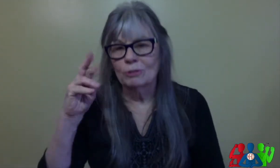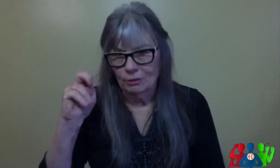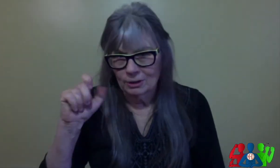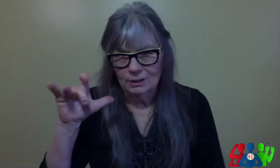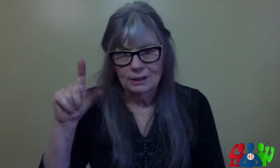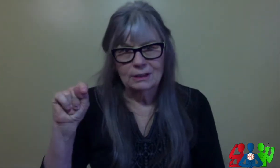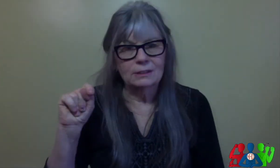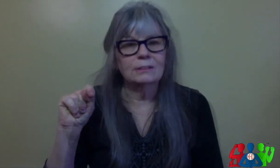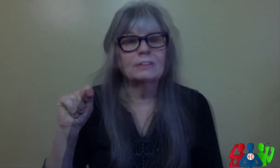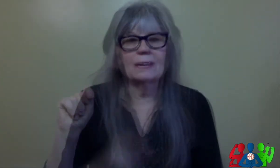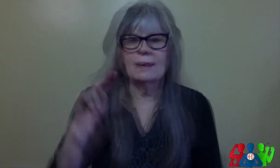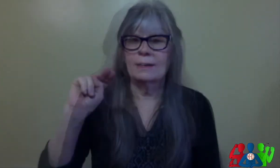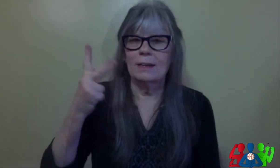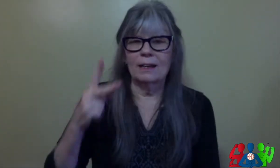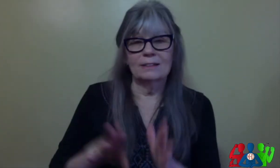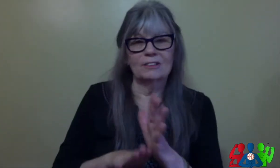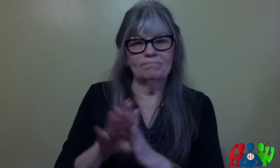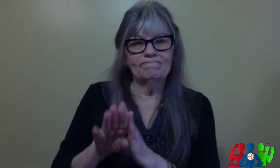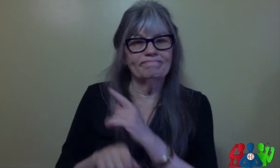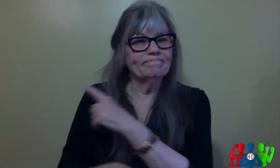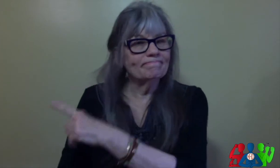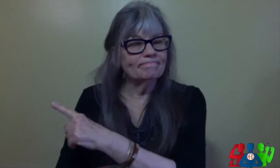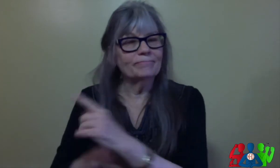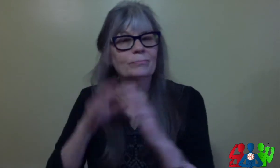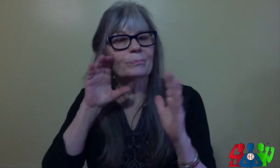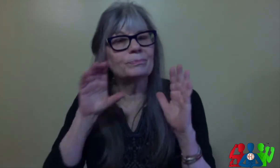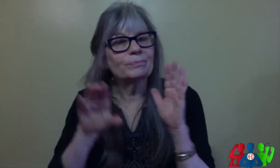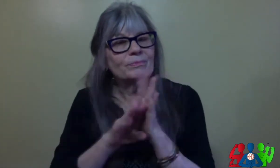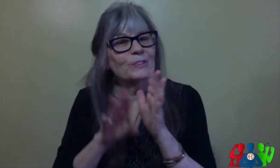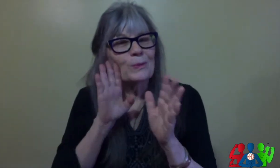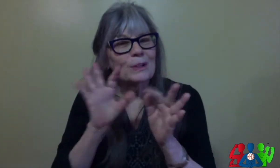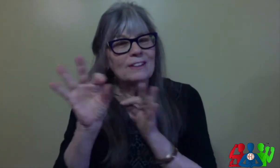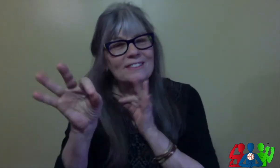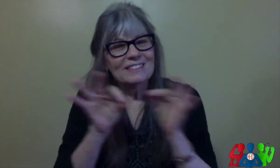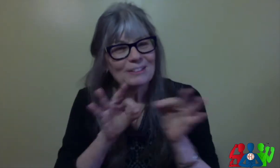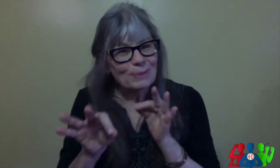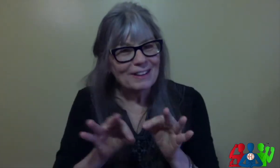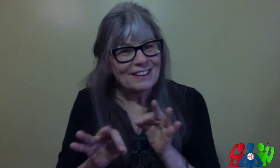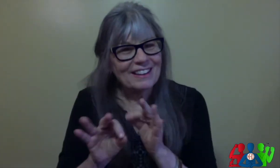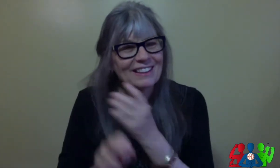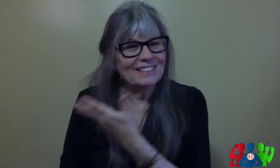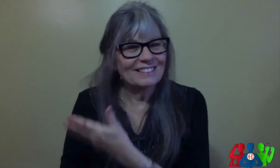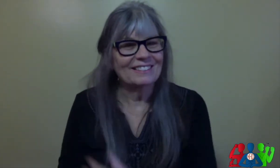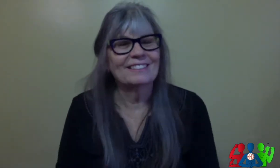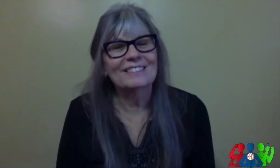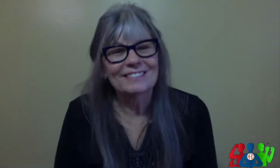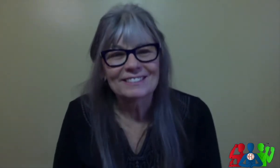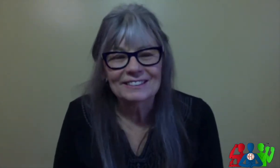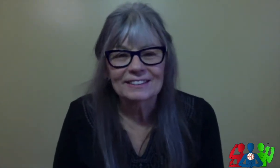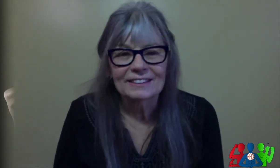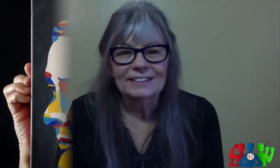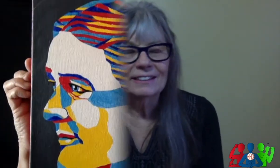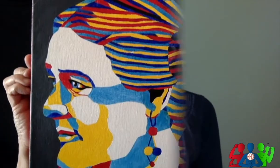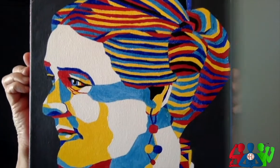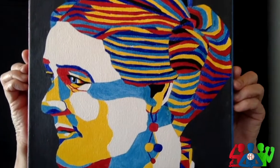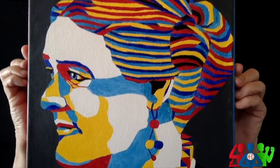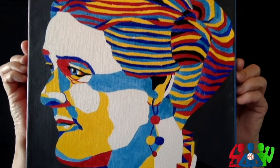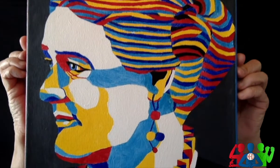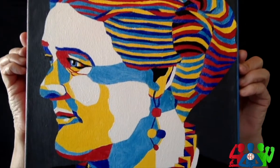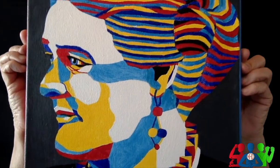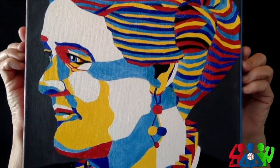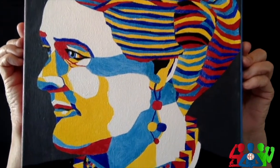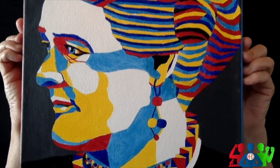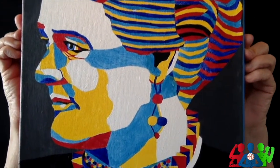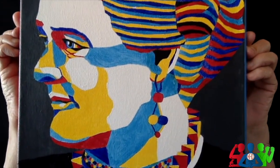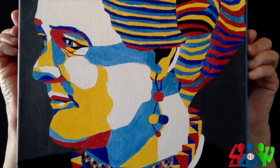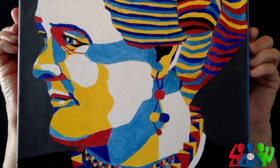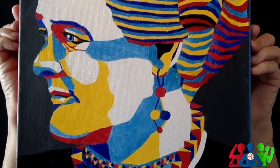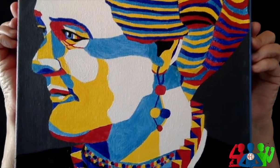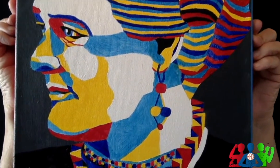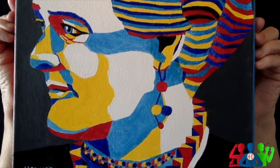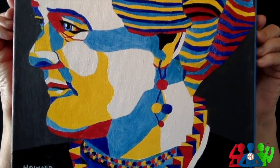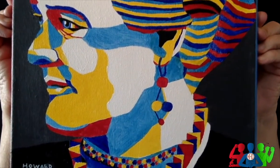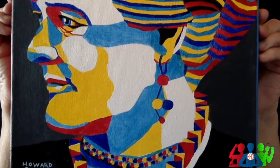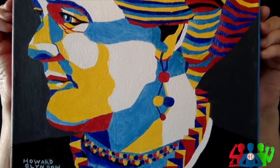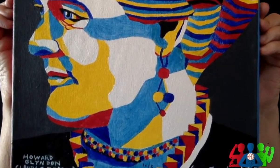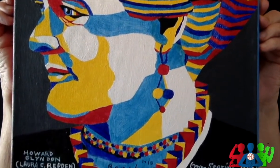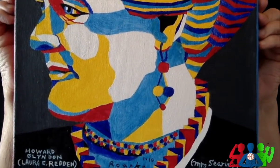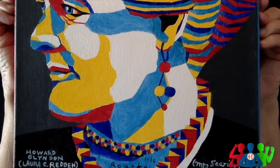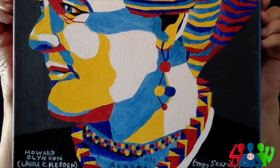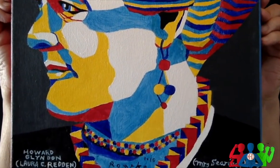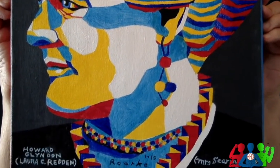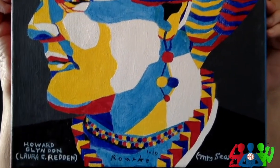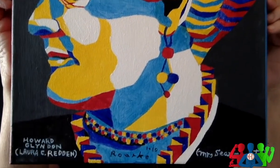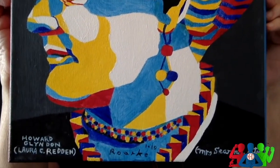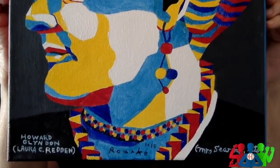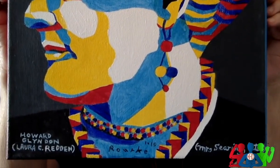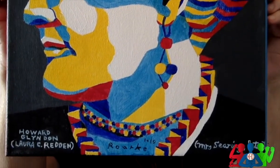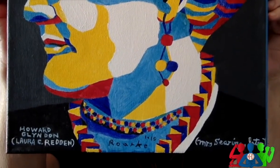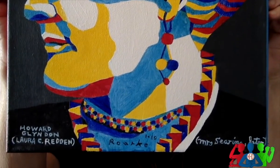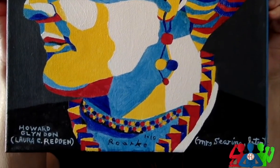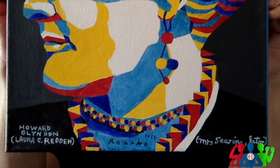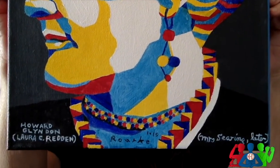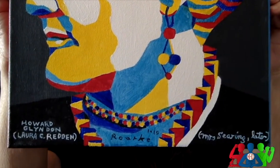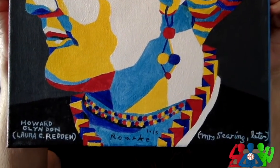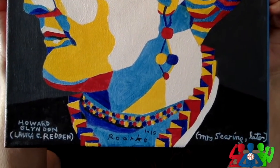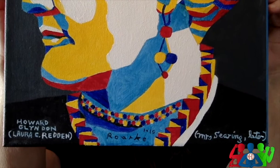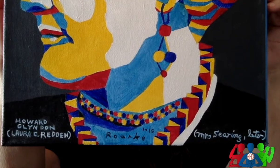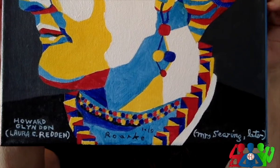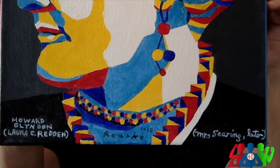Laura Redden, and Howard Glendon for her writing. Now Nancy will describe the portrait she made.